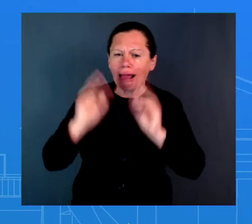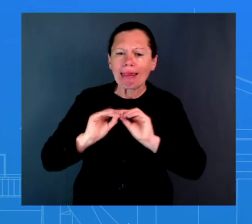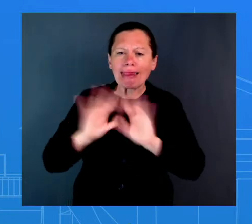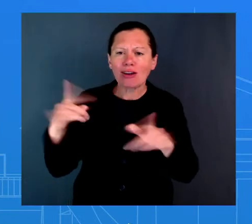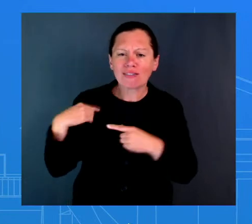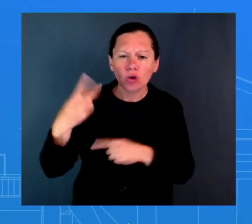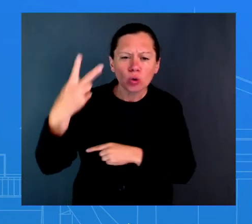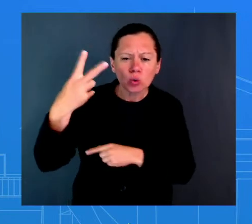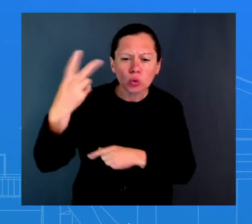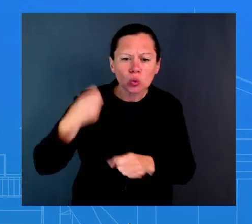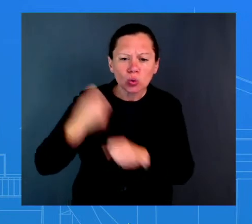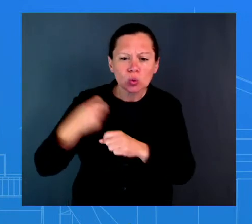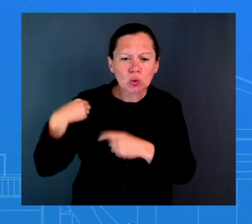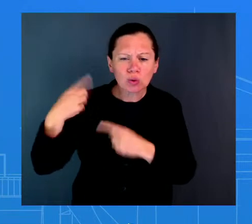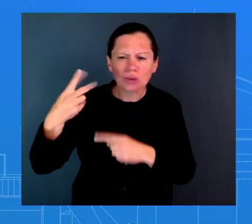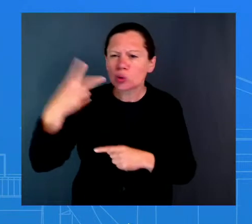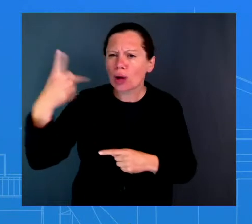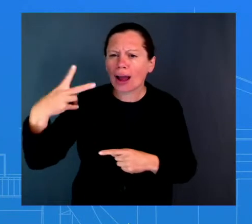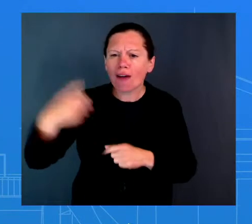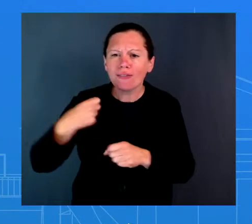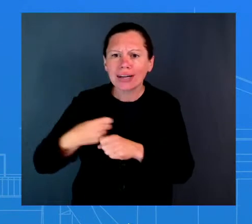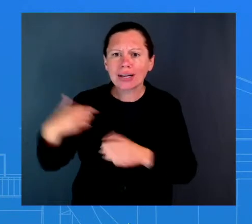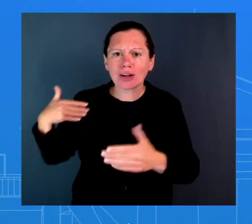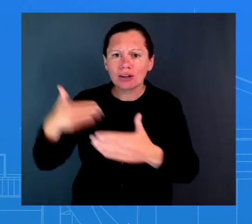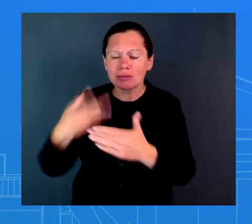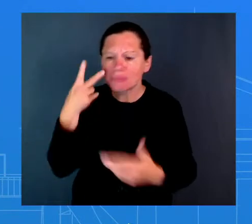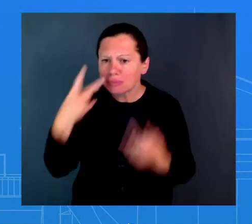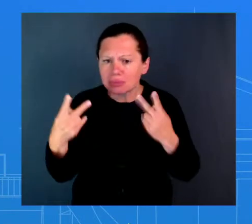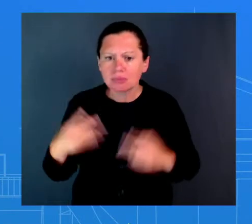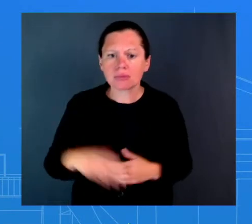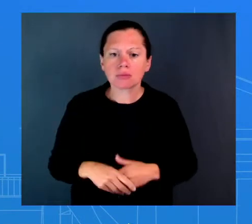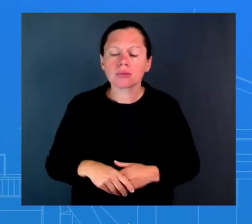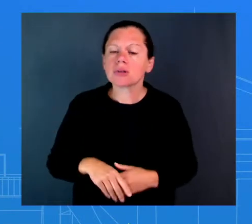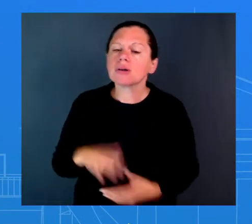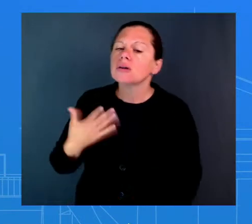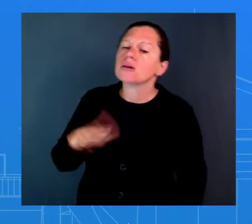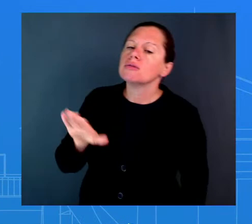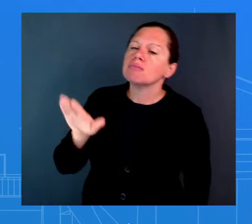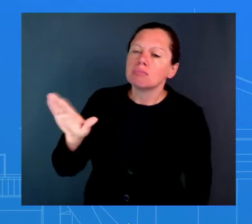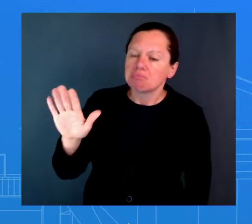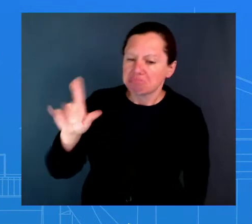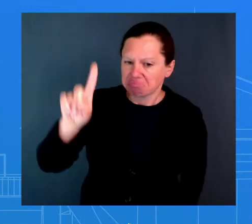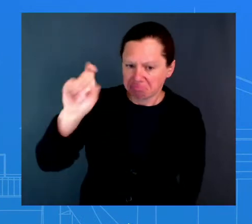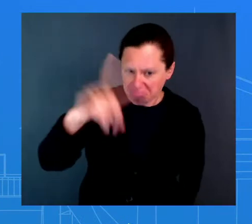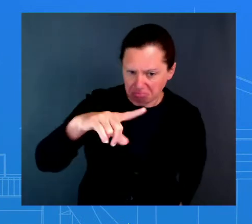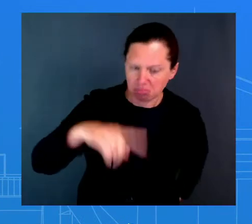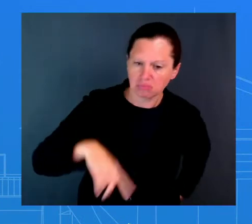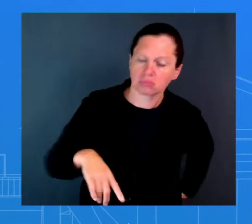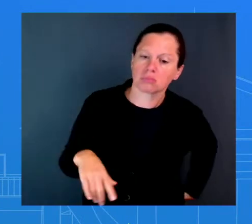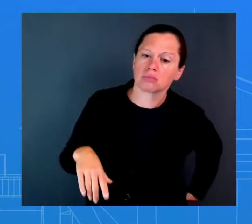You -- you're talking about the $24 billion being through the end of this calendar year. You mentioned that you are looking ahead